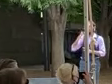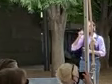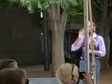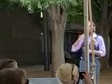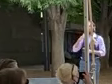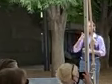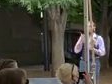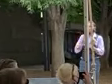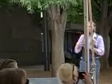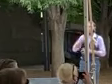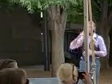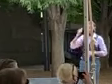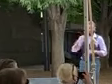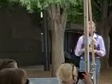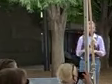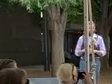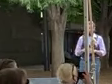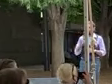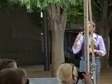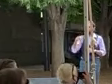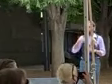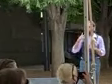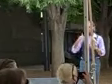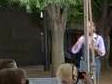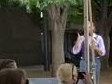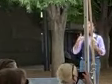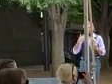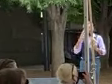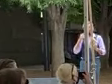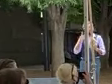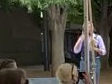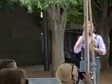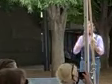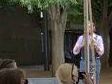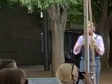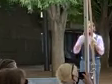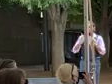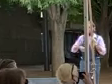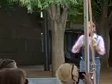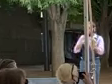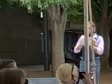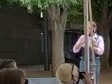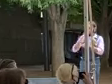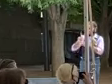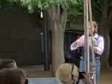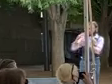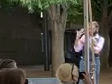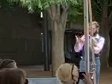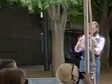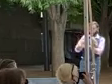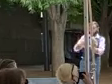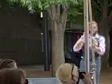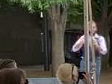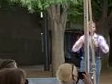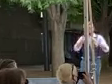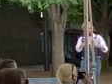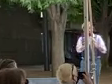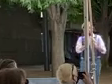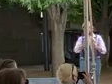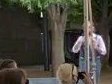We still need to face the reality that some Americans can't get to work, can't go to school or to the grocery store,